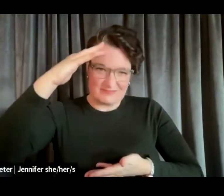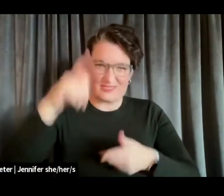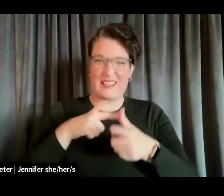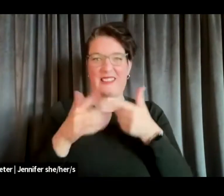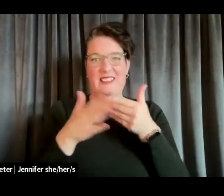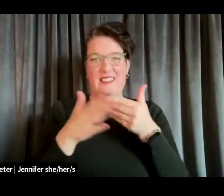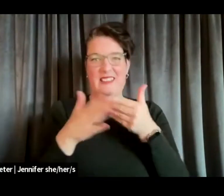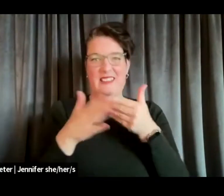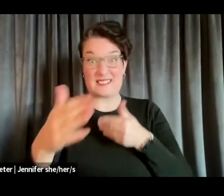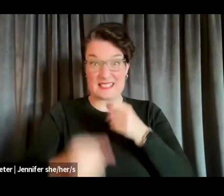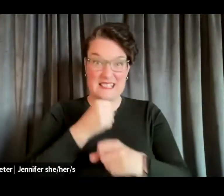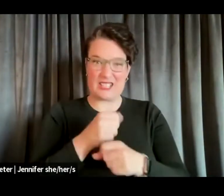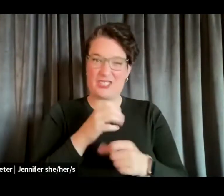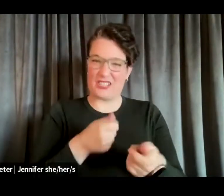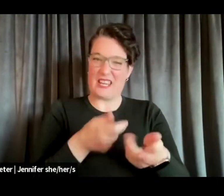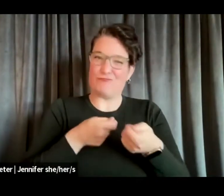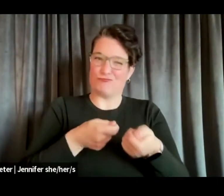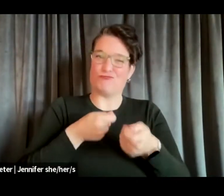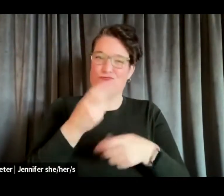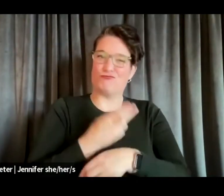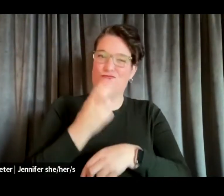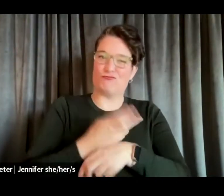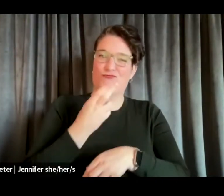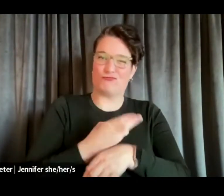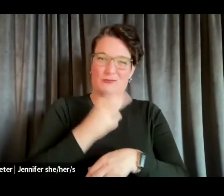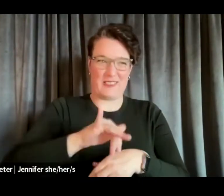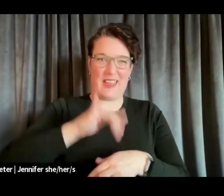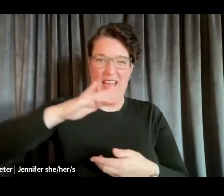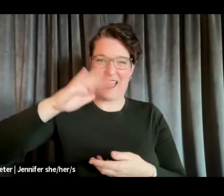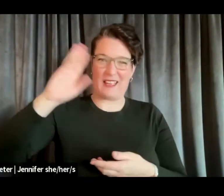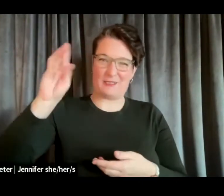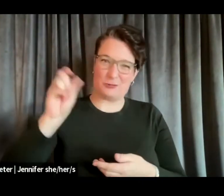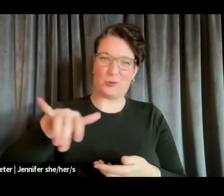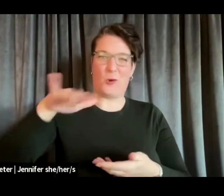world and then we're able to draw on it throughout the rest of the year. Yeah.